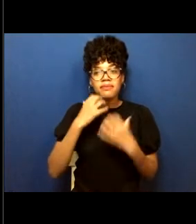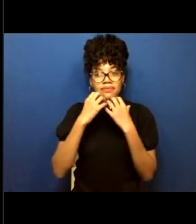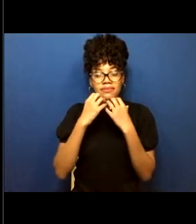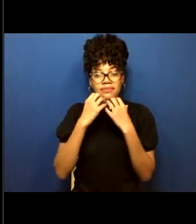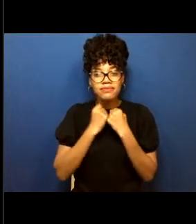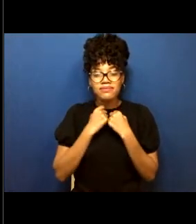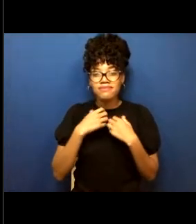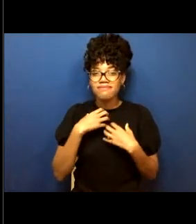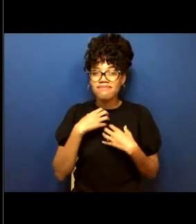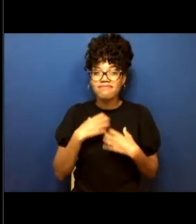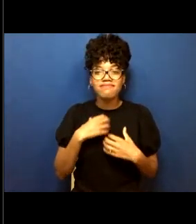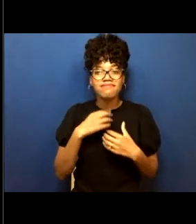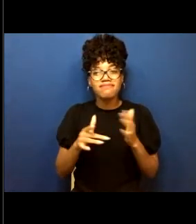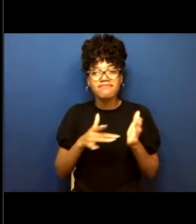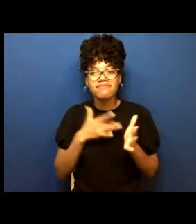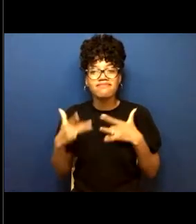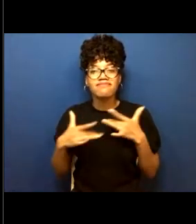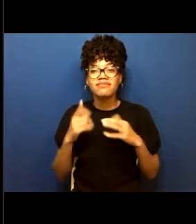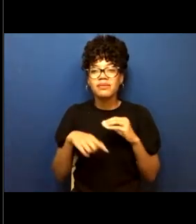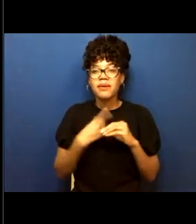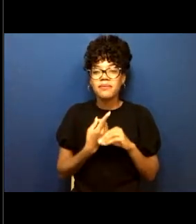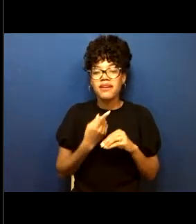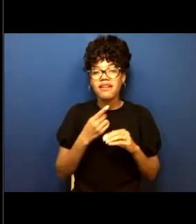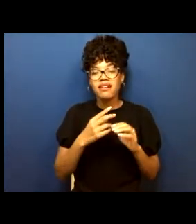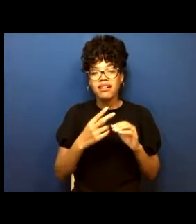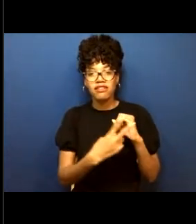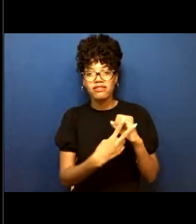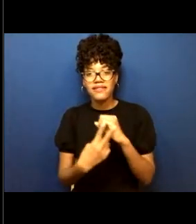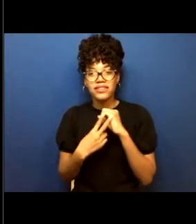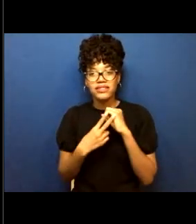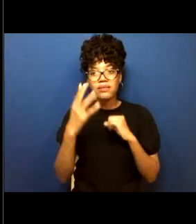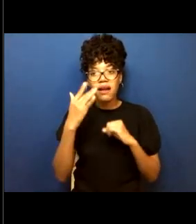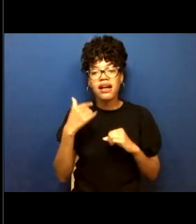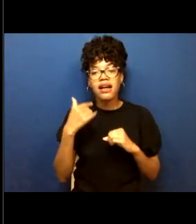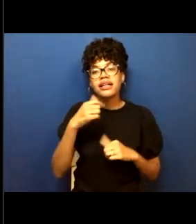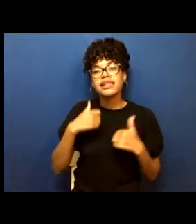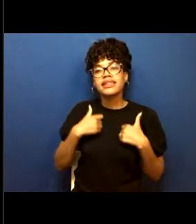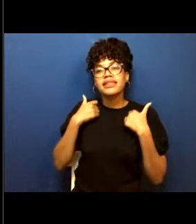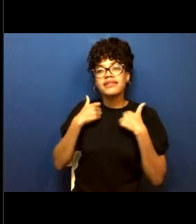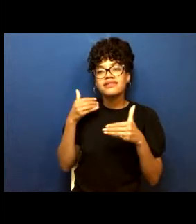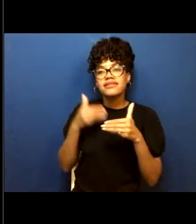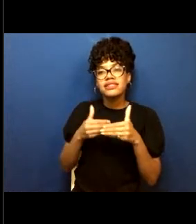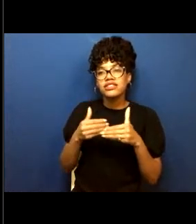to living in pretty wooded areas that had creeks. So I could go and see salmon coming up the stream